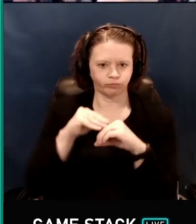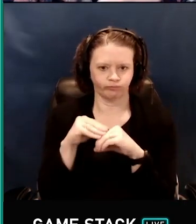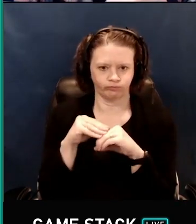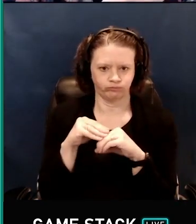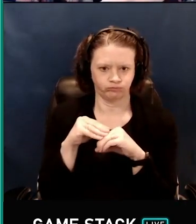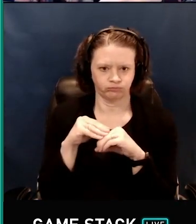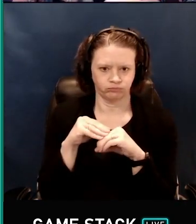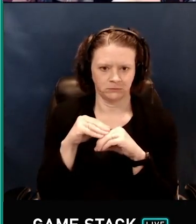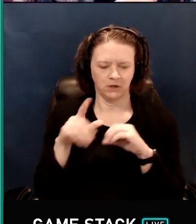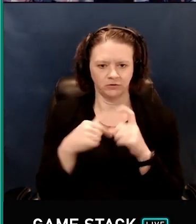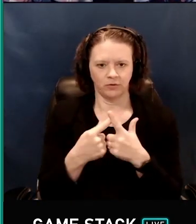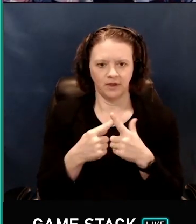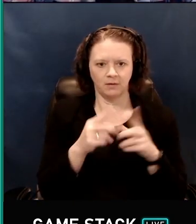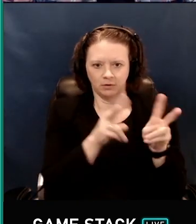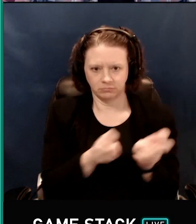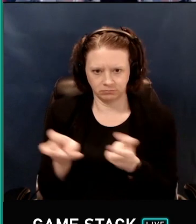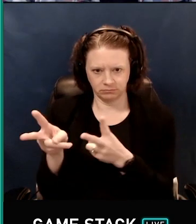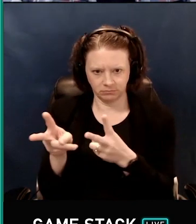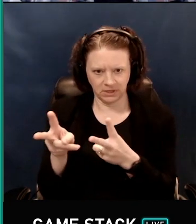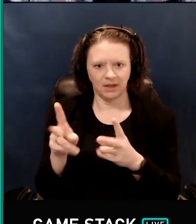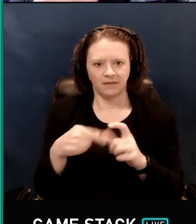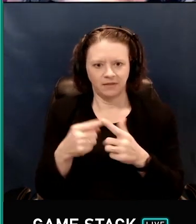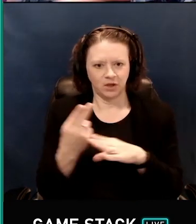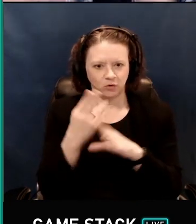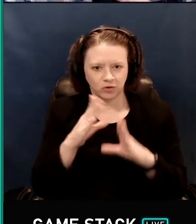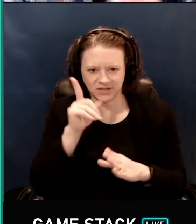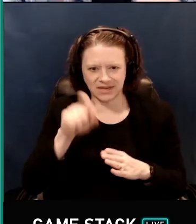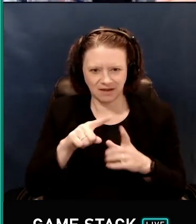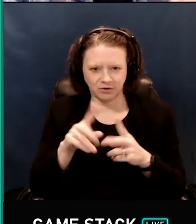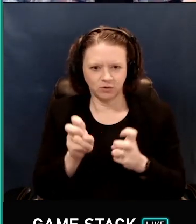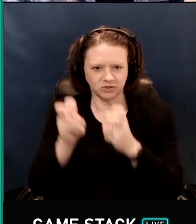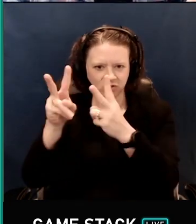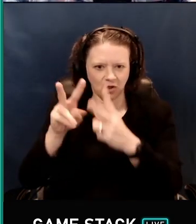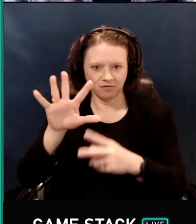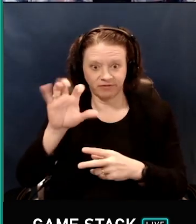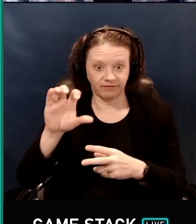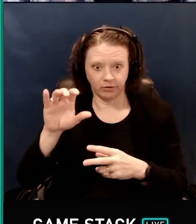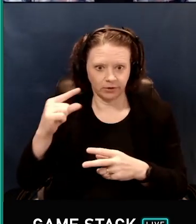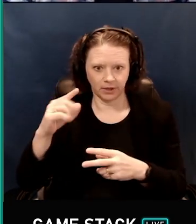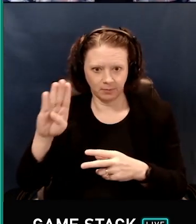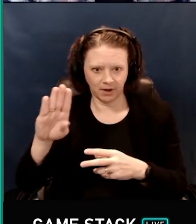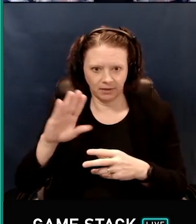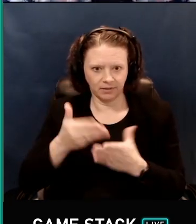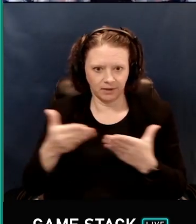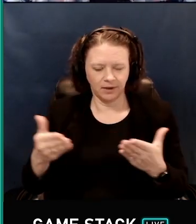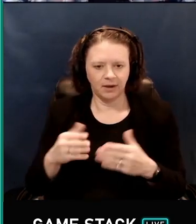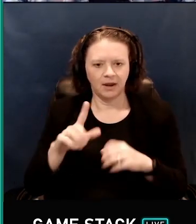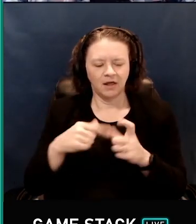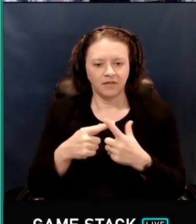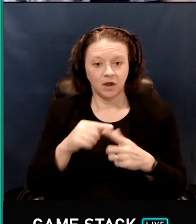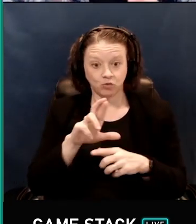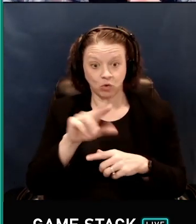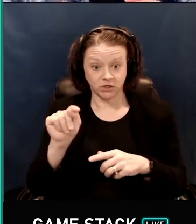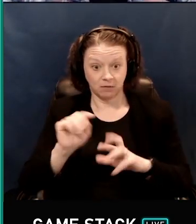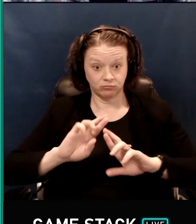500 gigabyte game. Then that's decompressed at runtime to become GPU usage ready, at which point the GPU